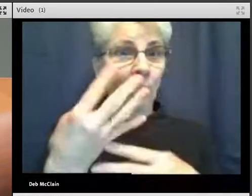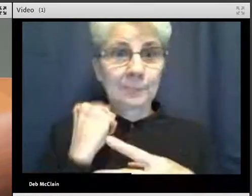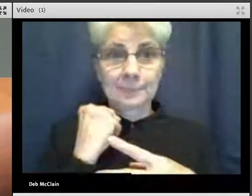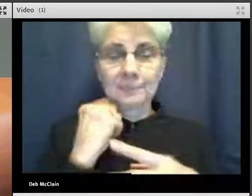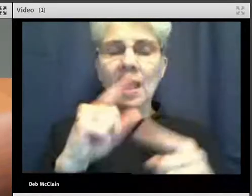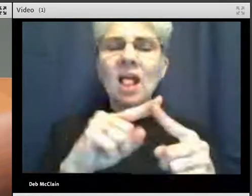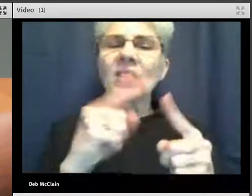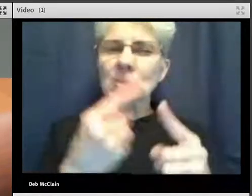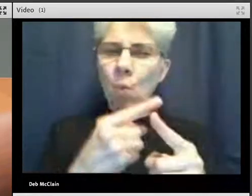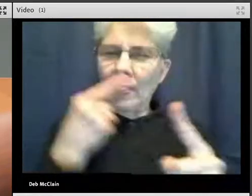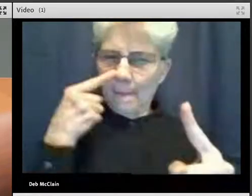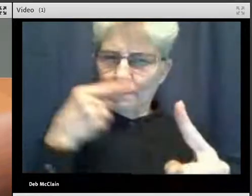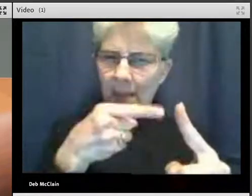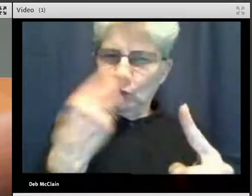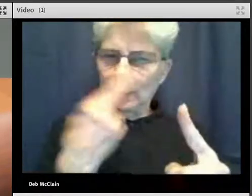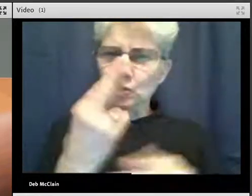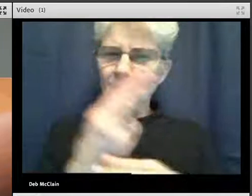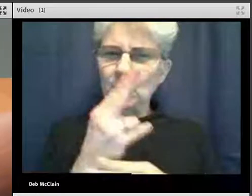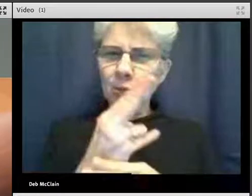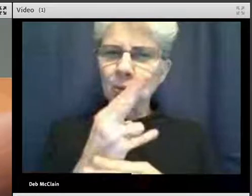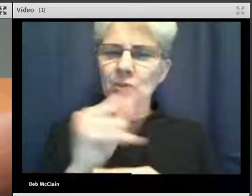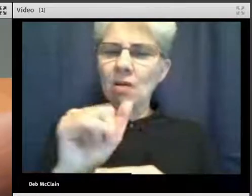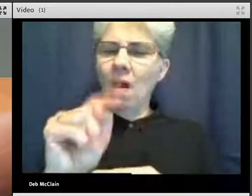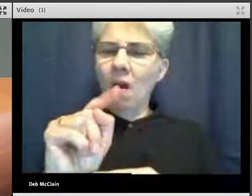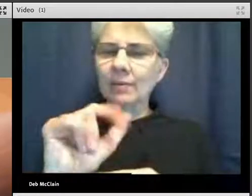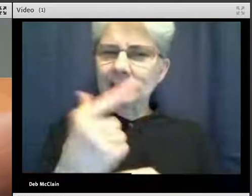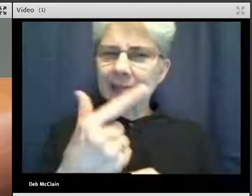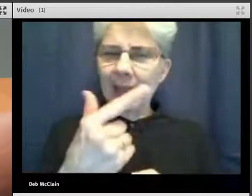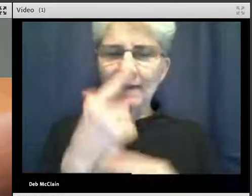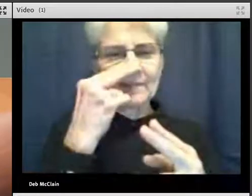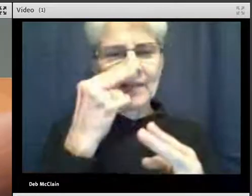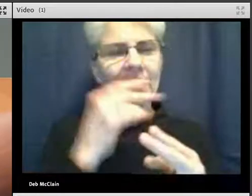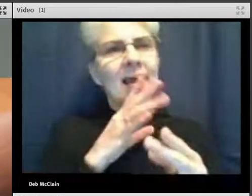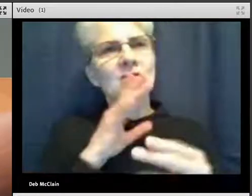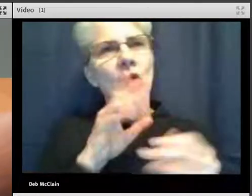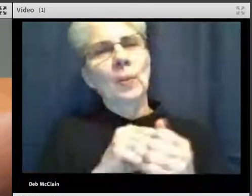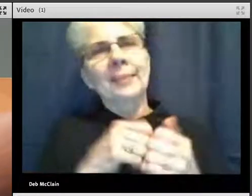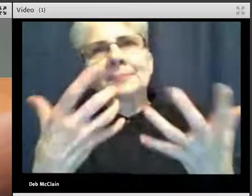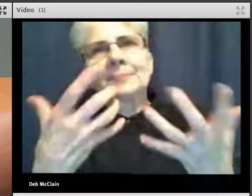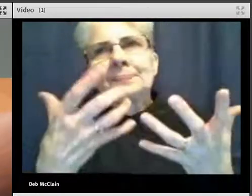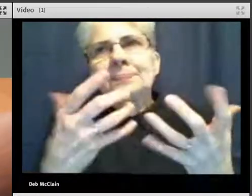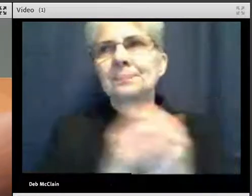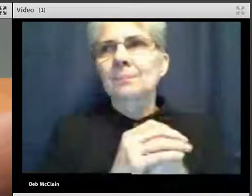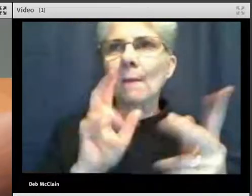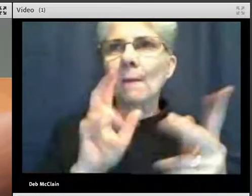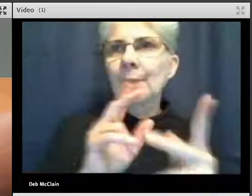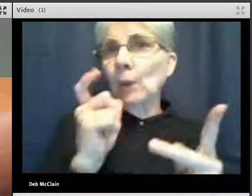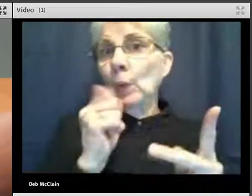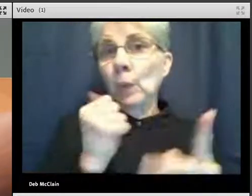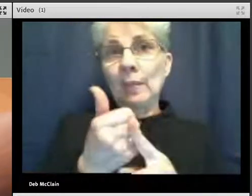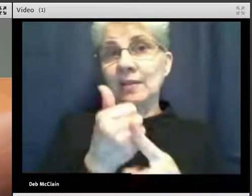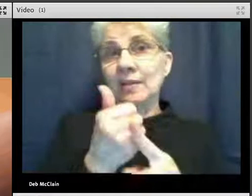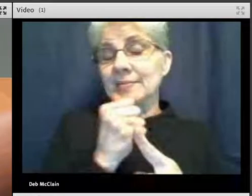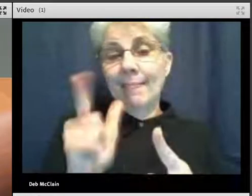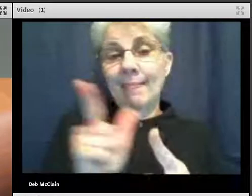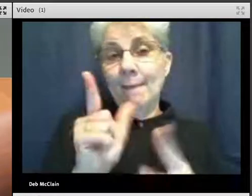So that is one of the main reasons to use alt-tags. And it's funny when I talk to people who are not librarians